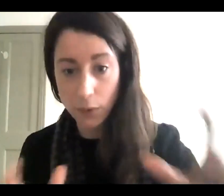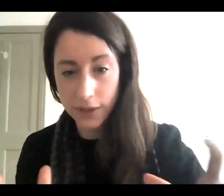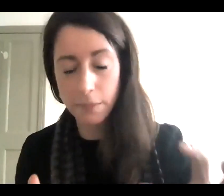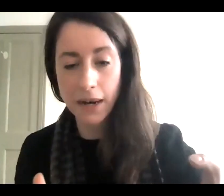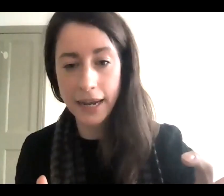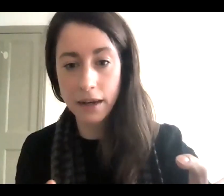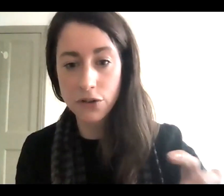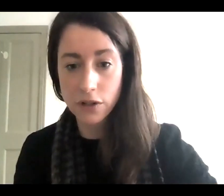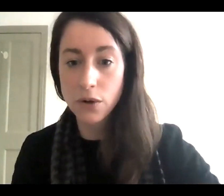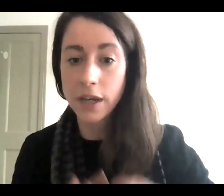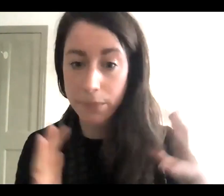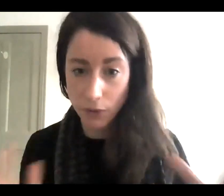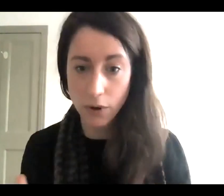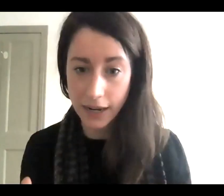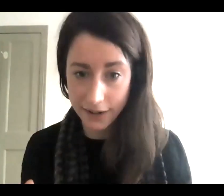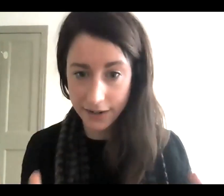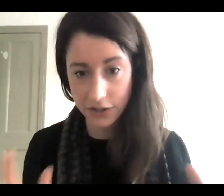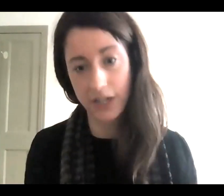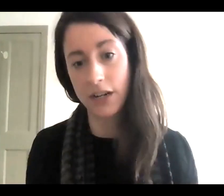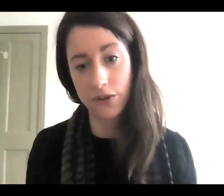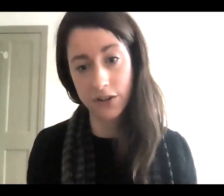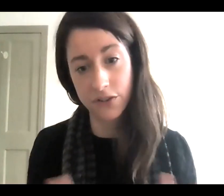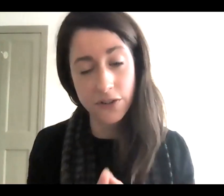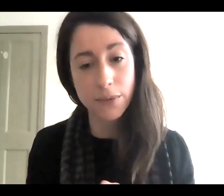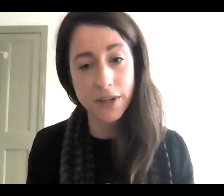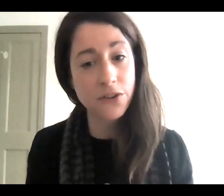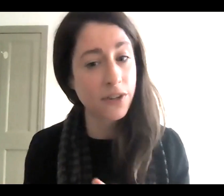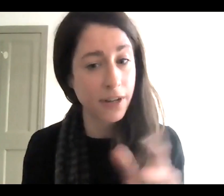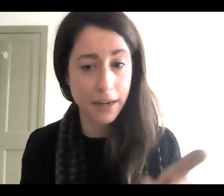with the play just looking purely at it as stage directions because I was interested